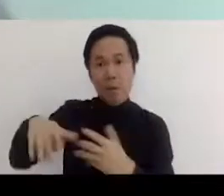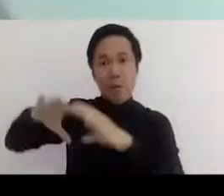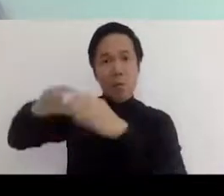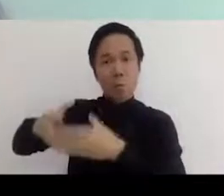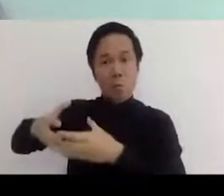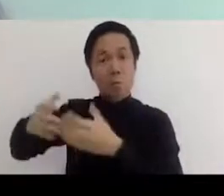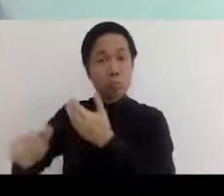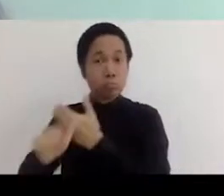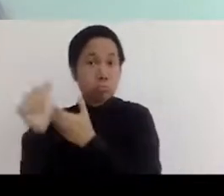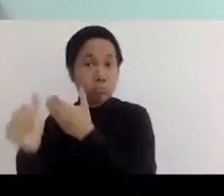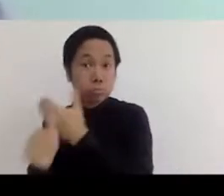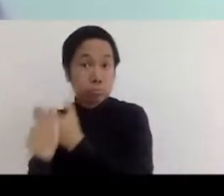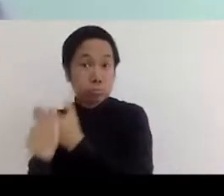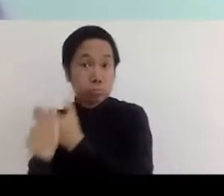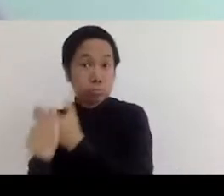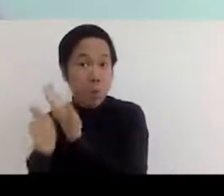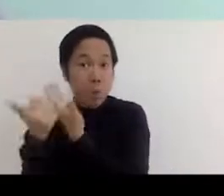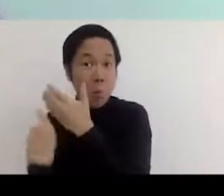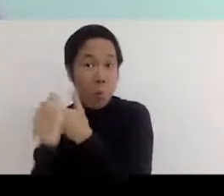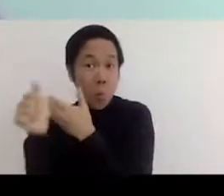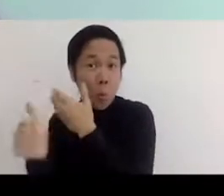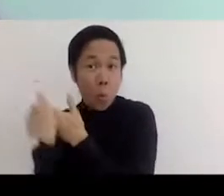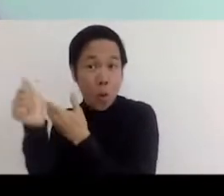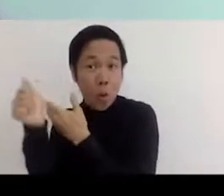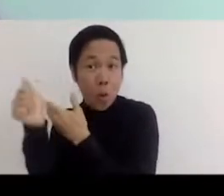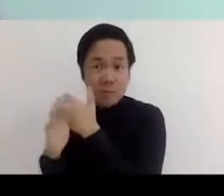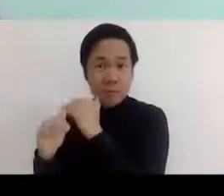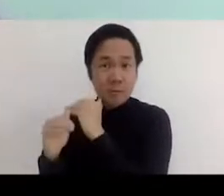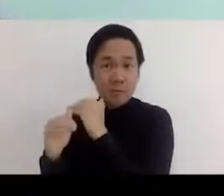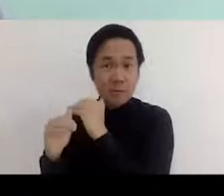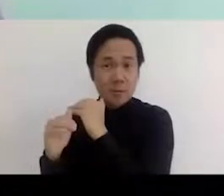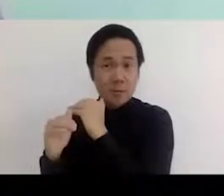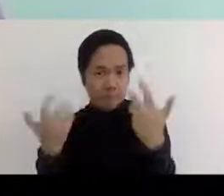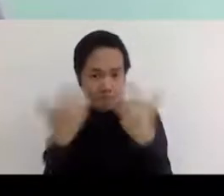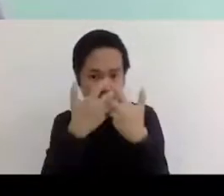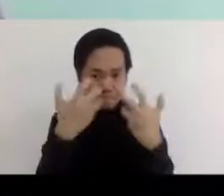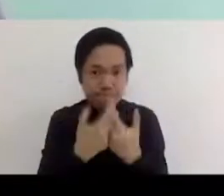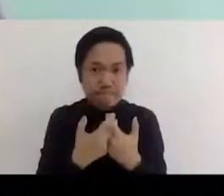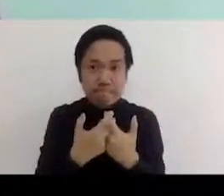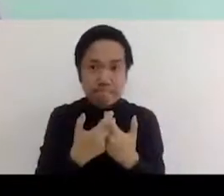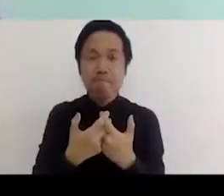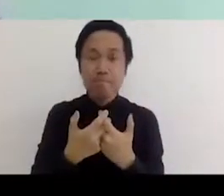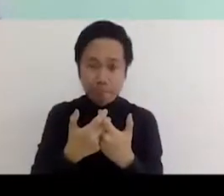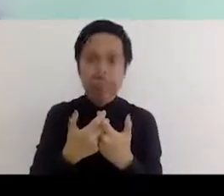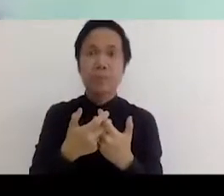At the same time, informing the State parties, the responders, of the different challenges and the different issues